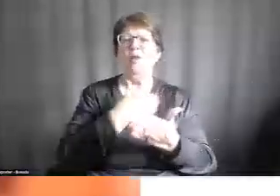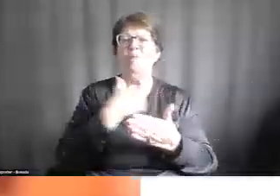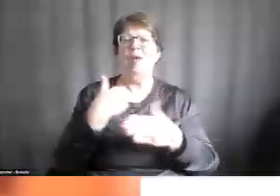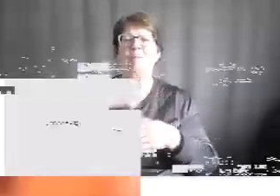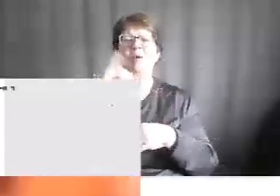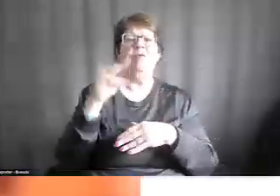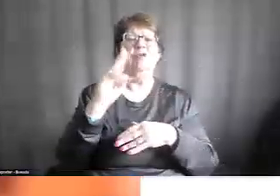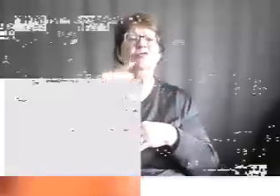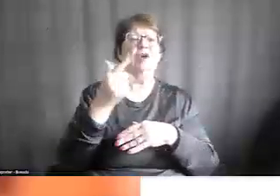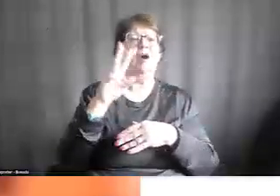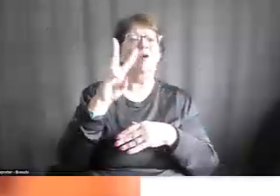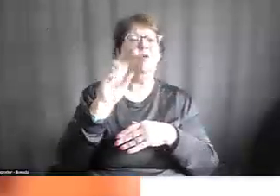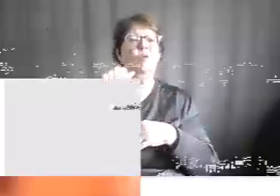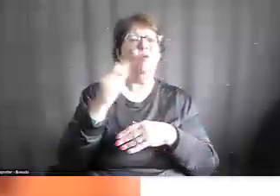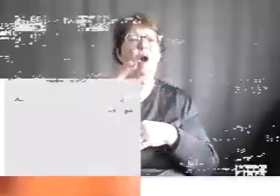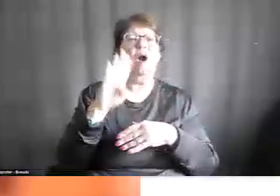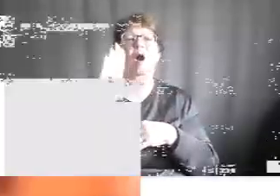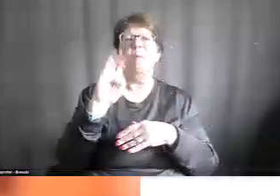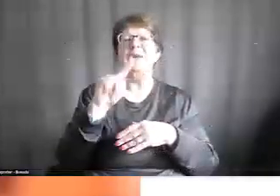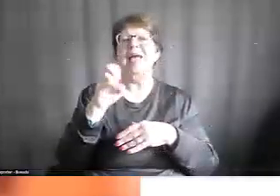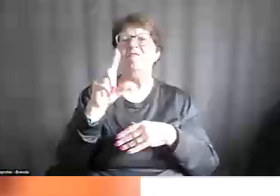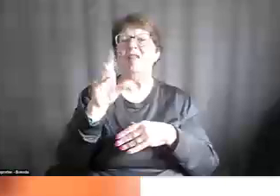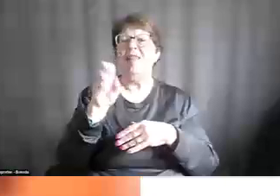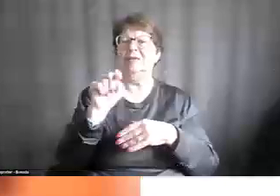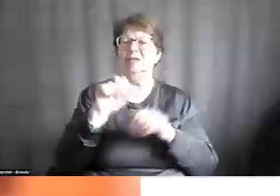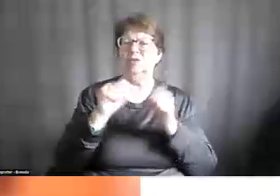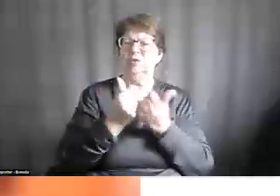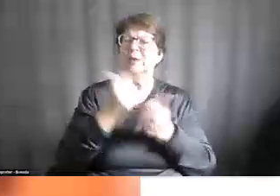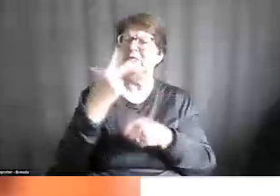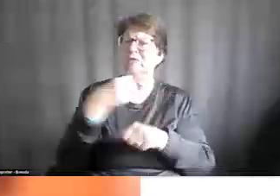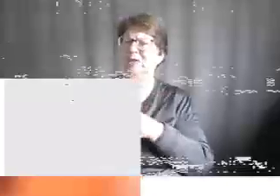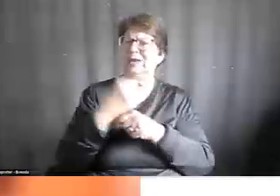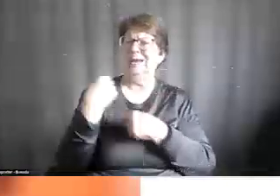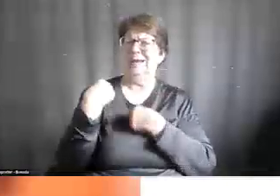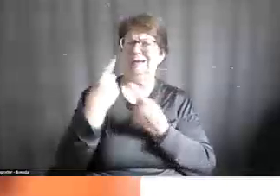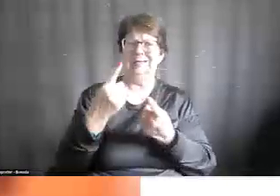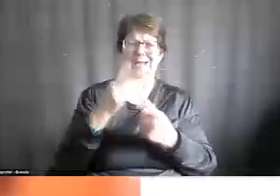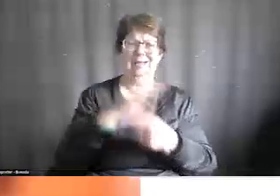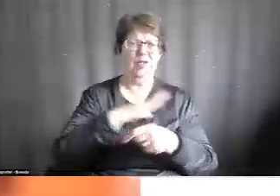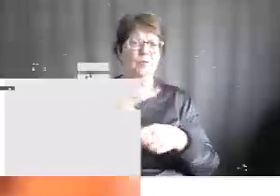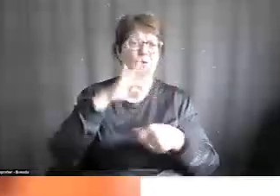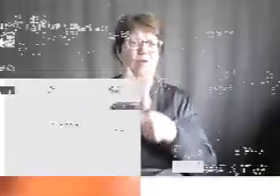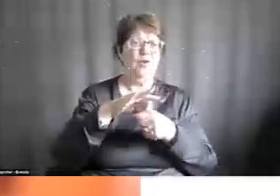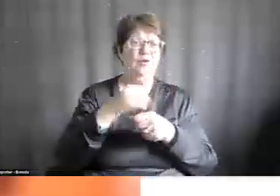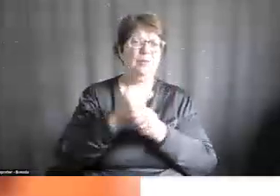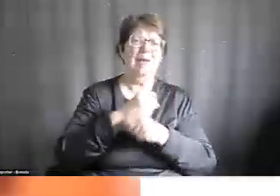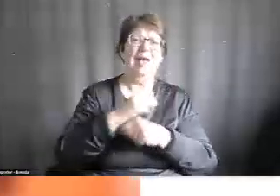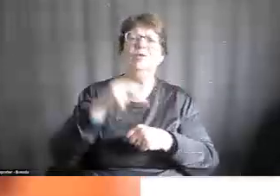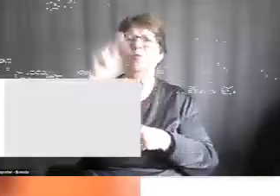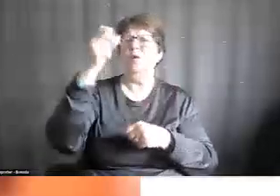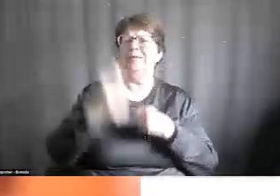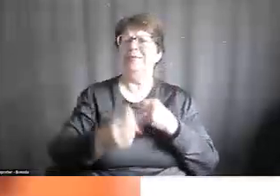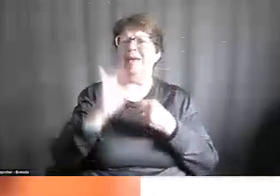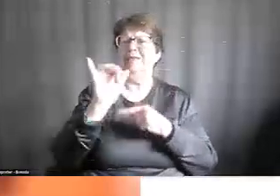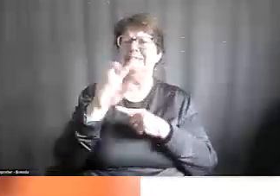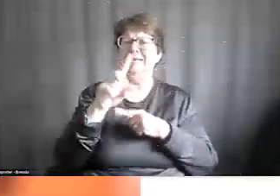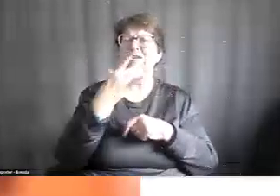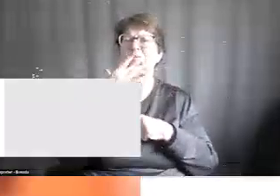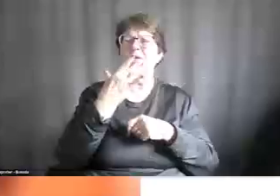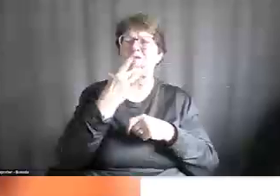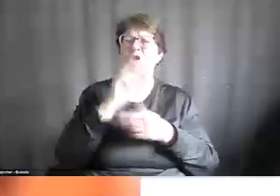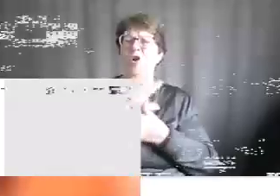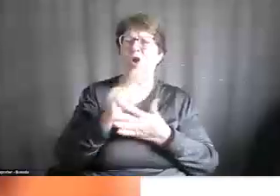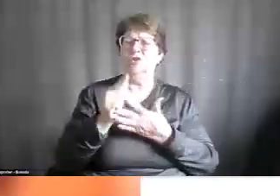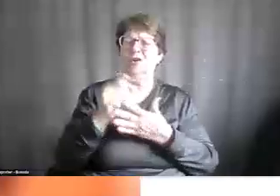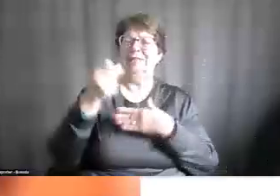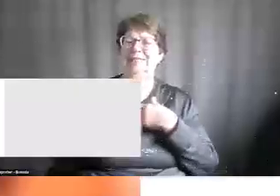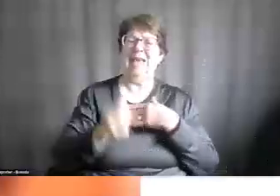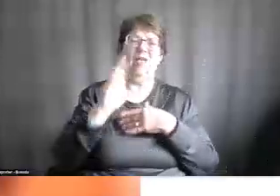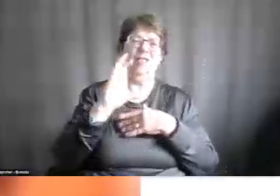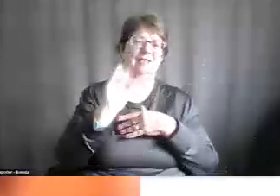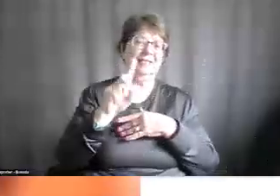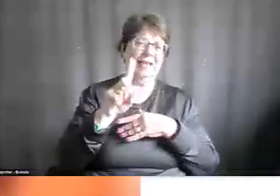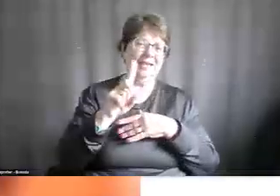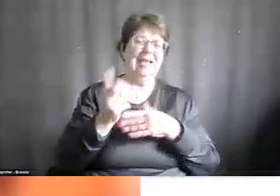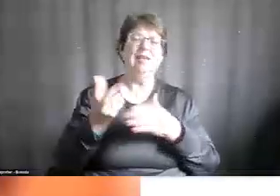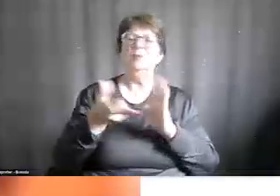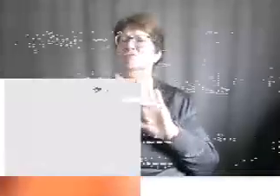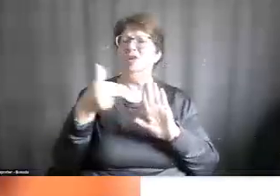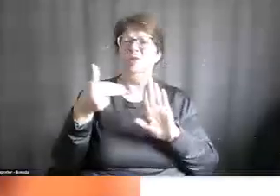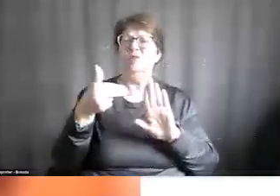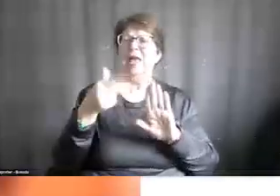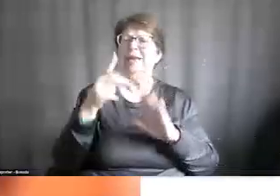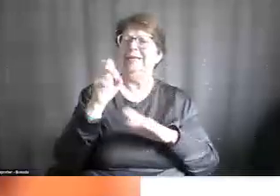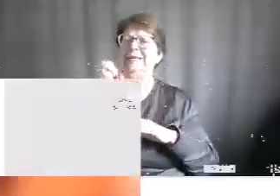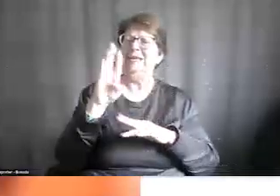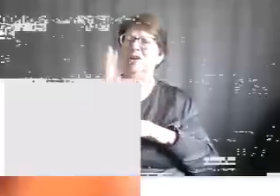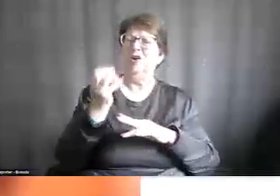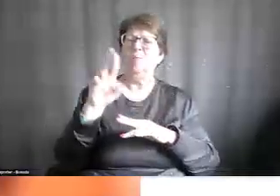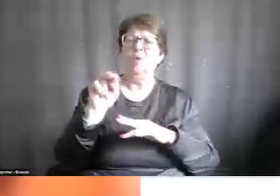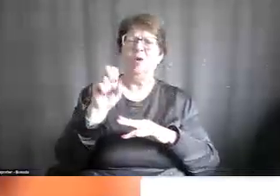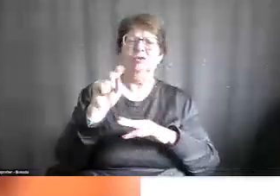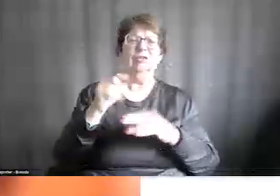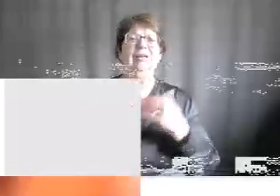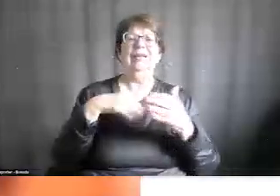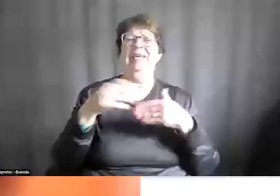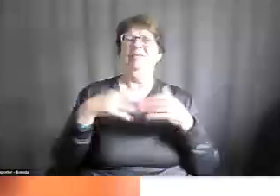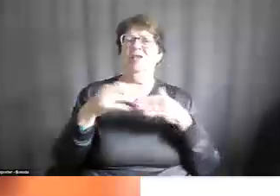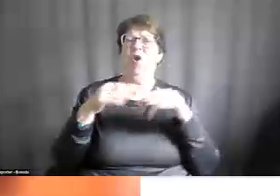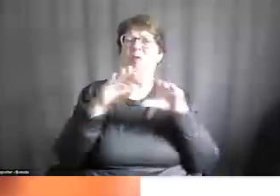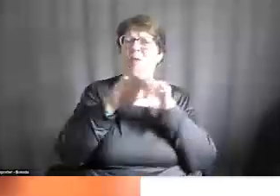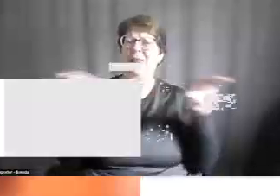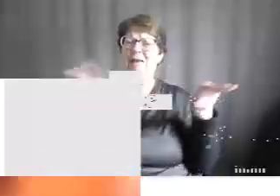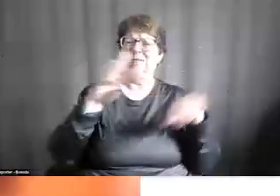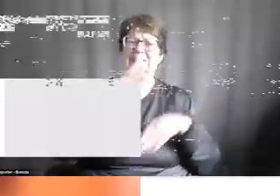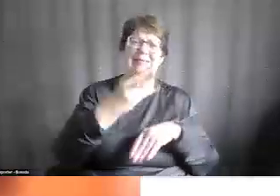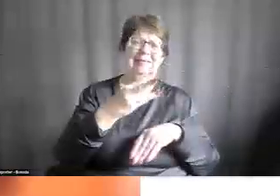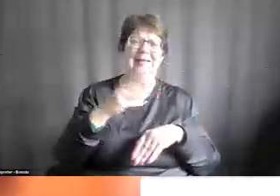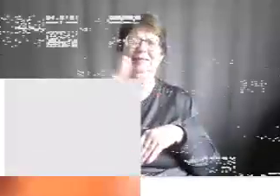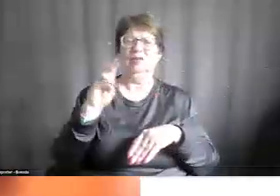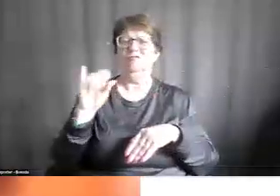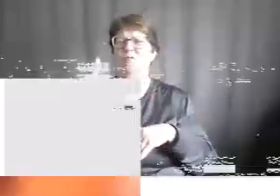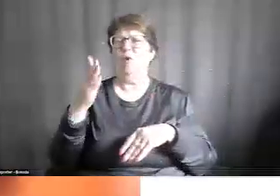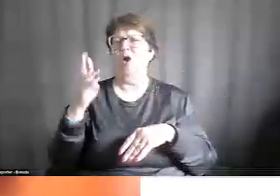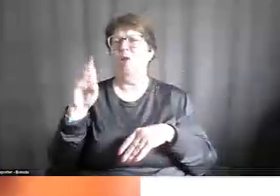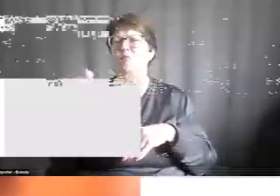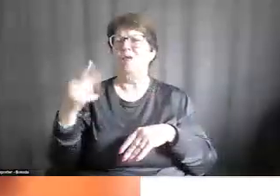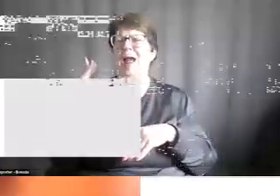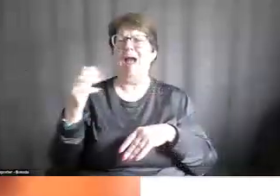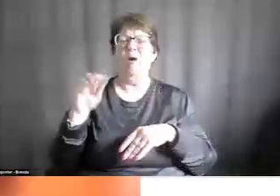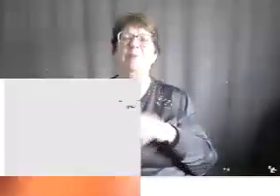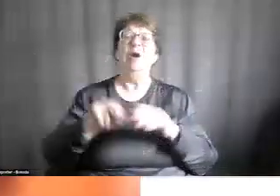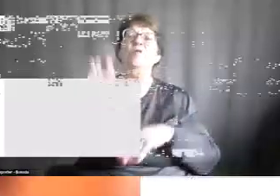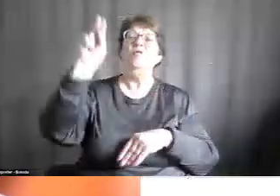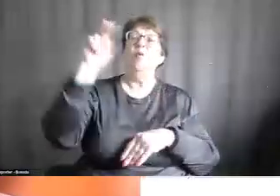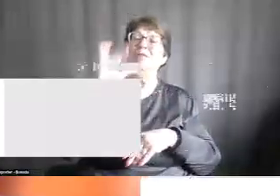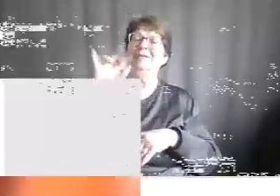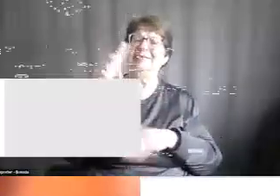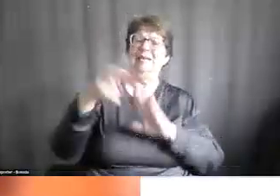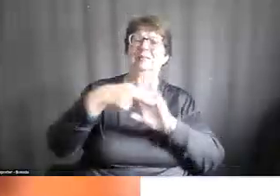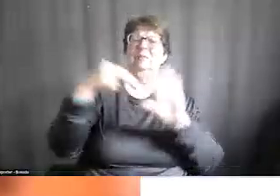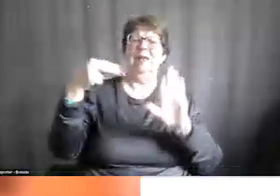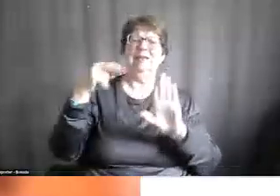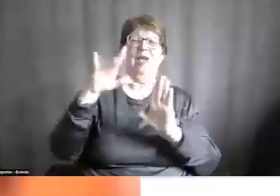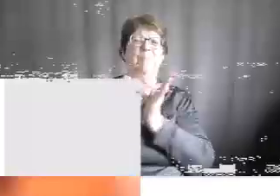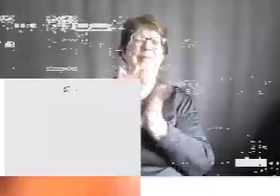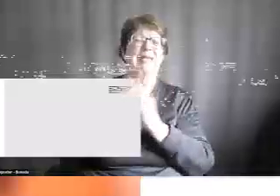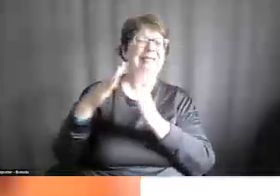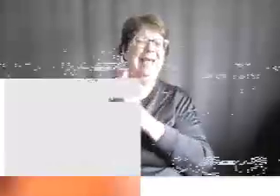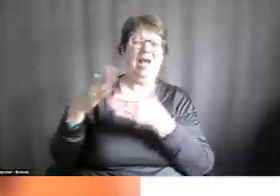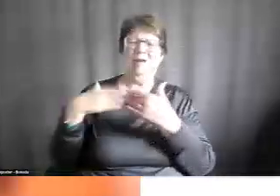Boardroom: It's been 3 years since an earlier board voted to make North and South of CID the preferred alternative. South of CID has been rebranded Dearborn Street, even though the platform is at 6th and Royal Broham. North of CID has been rebranded Midtown, even though it's not in Midtown.